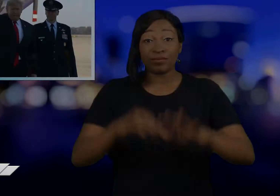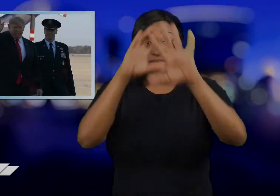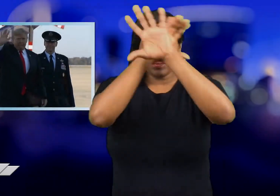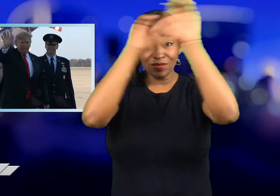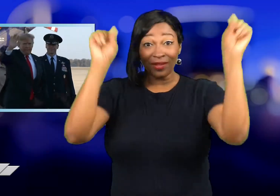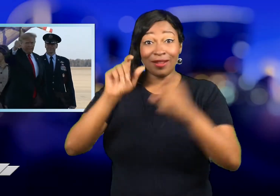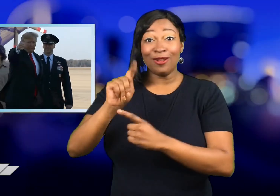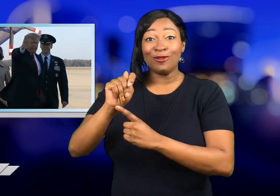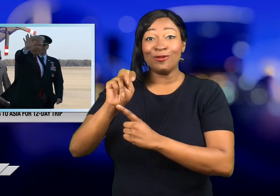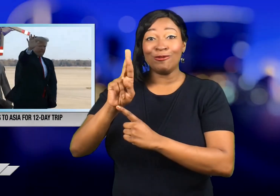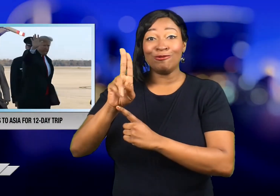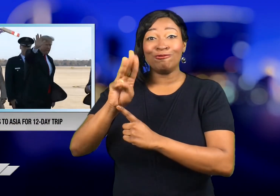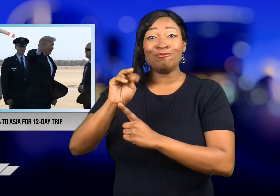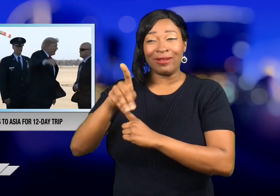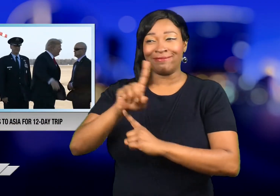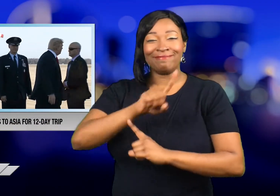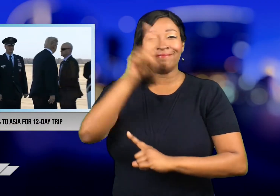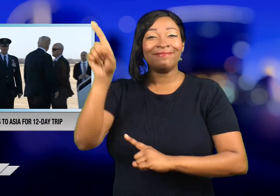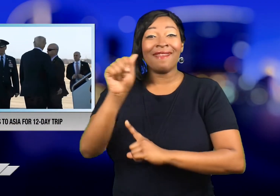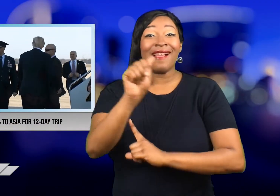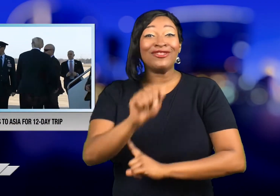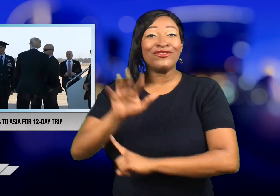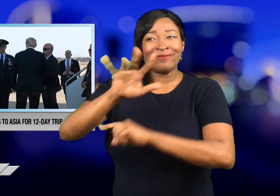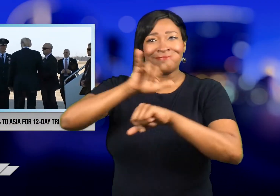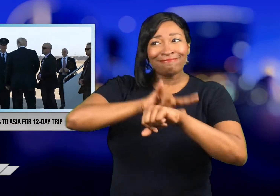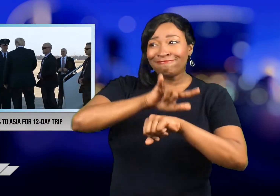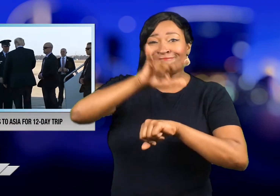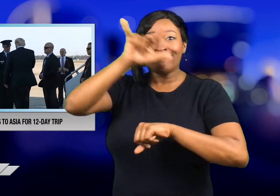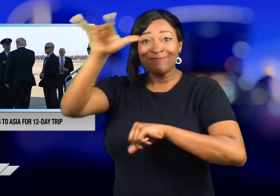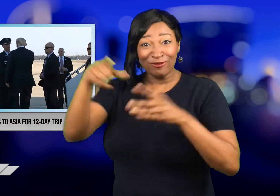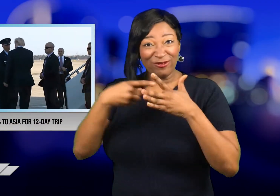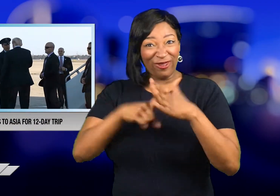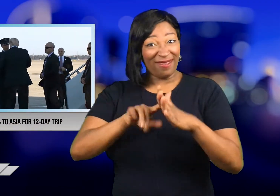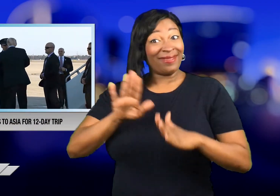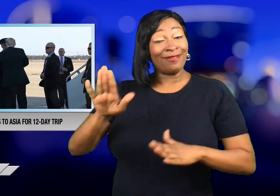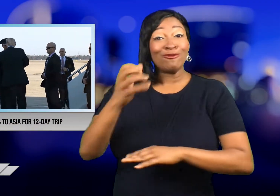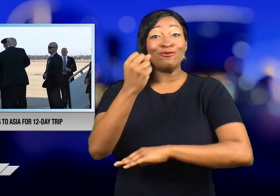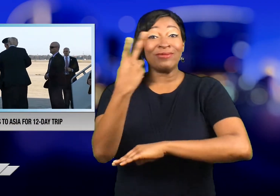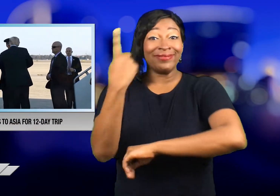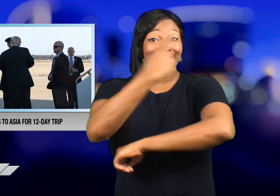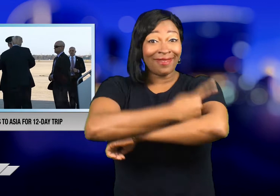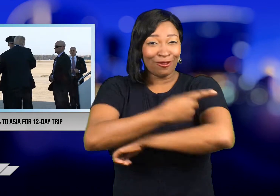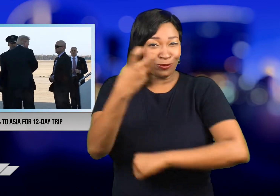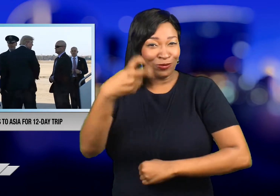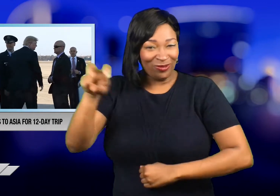President Trump begins a 12 day trip to Asia starting today.